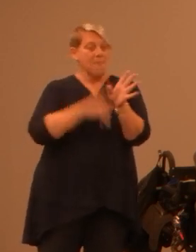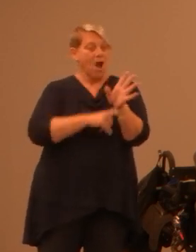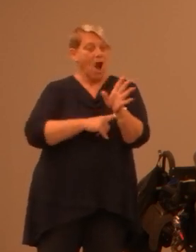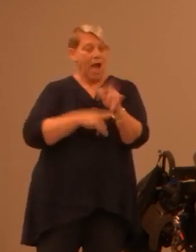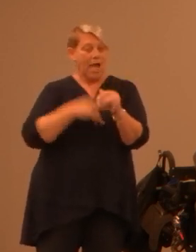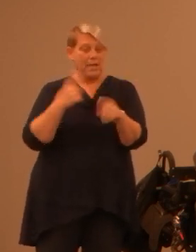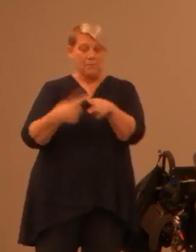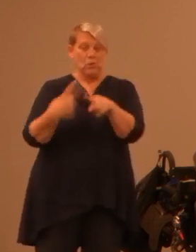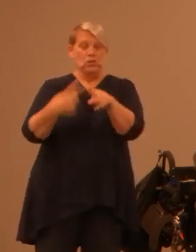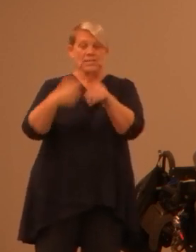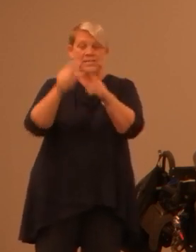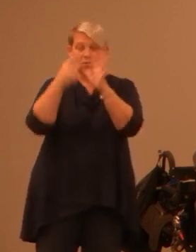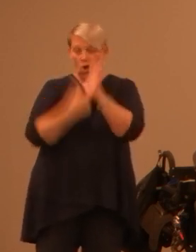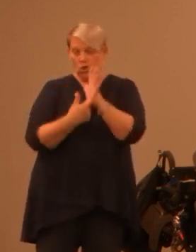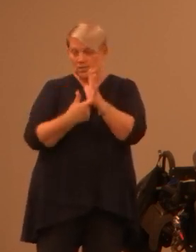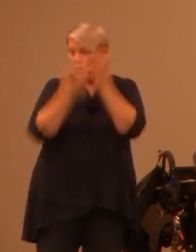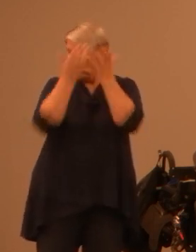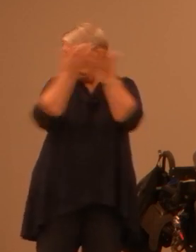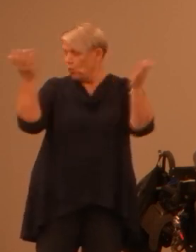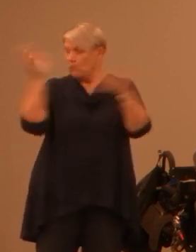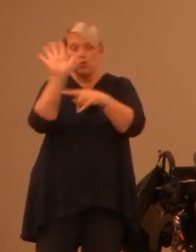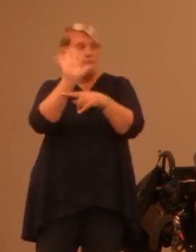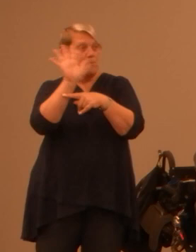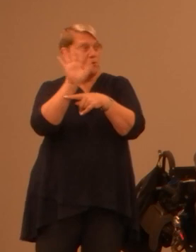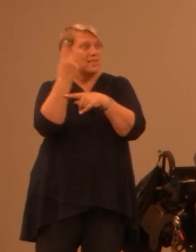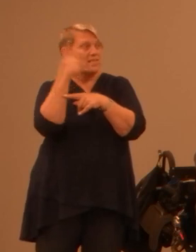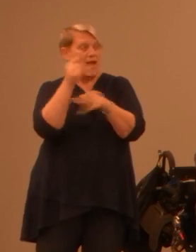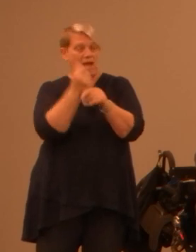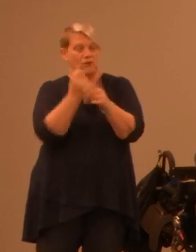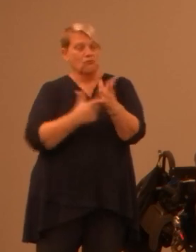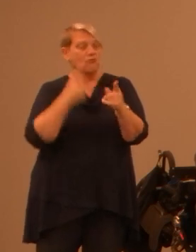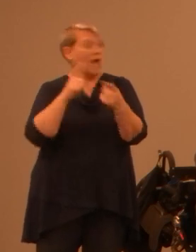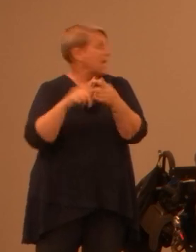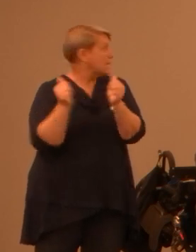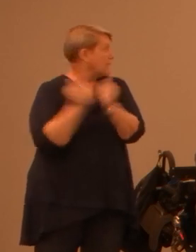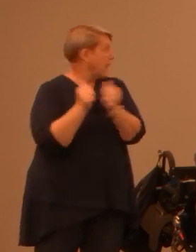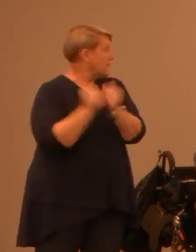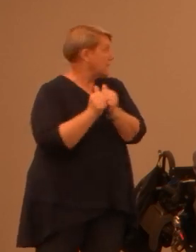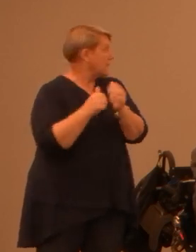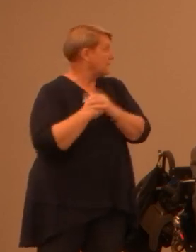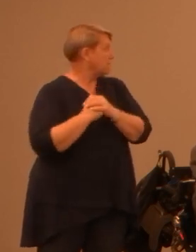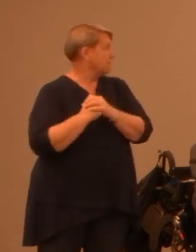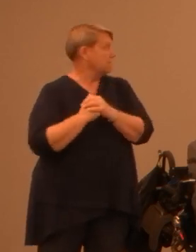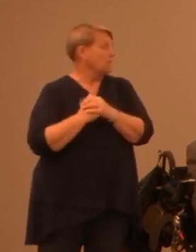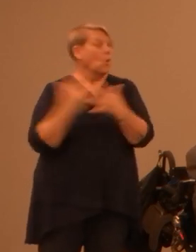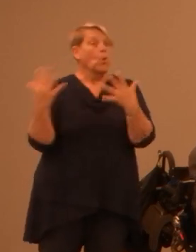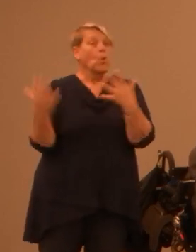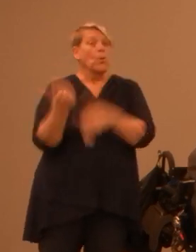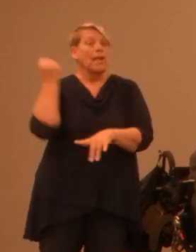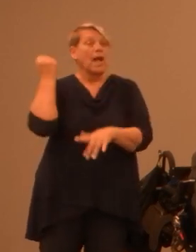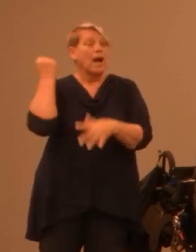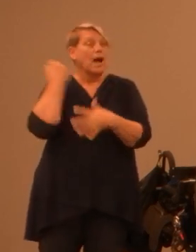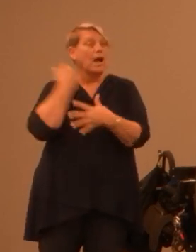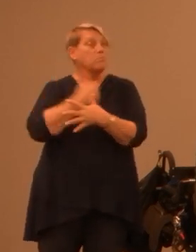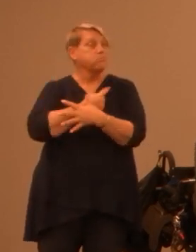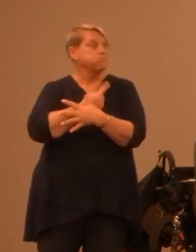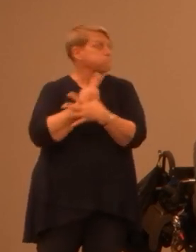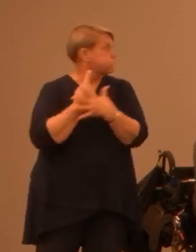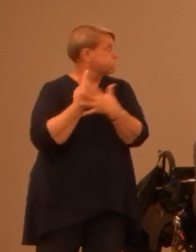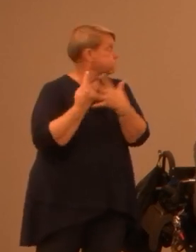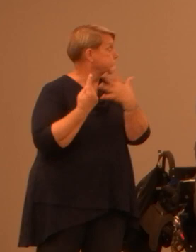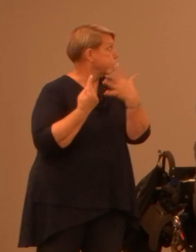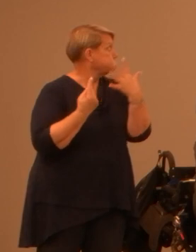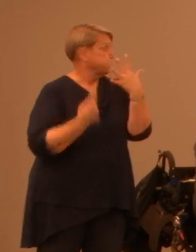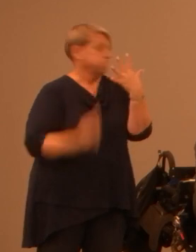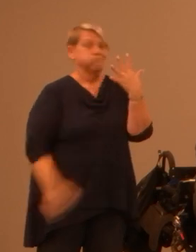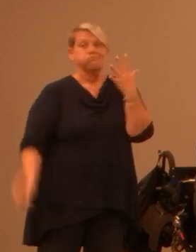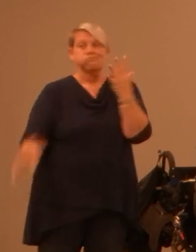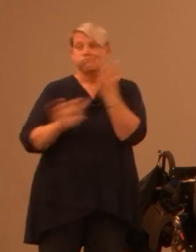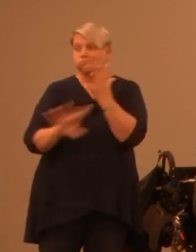Rooftop Movies and Grace Papers. And the winner is Telstra Corporation.